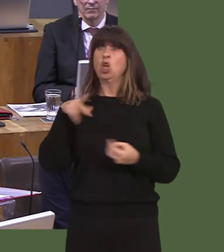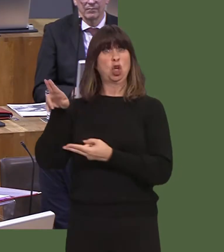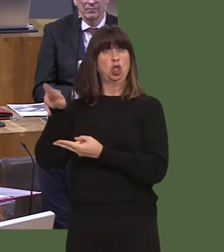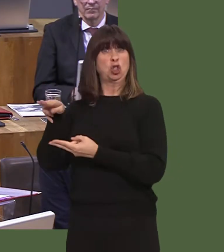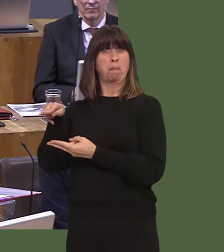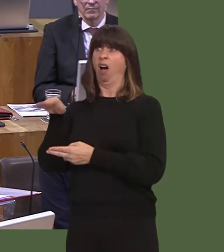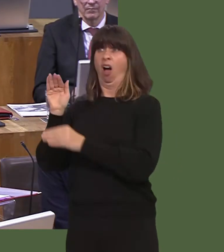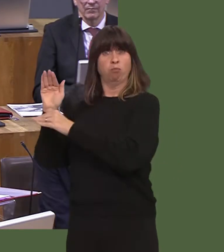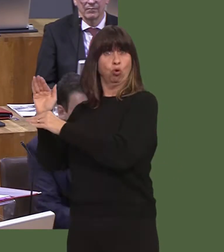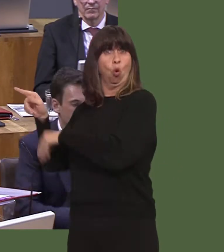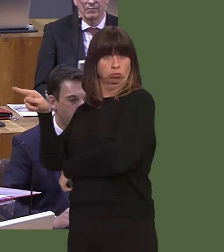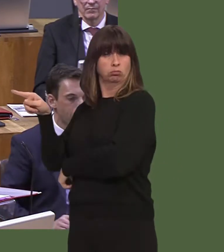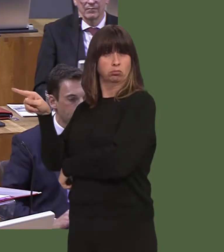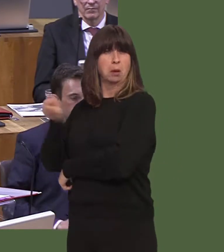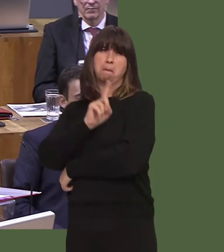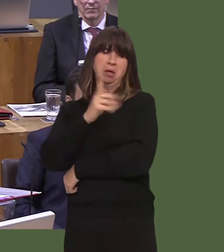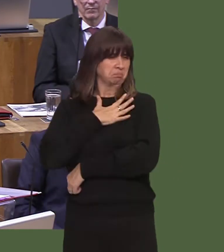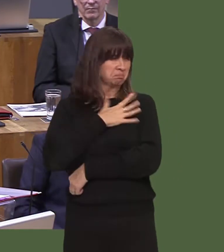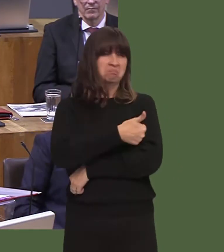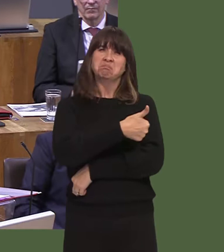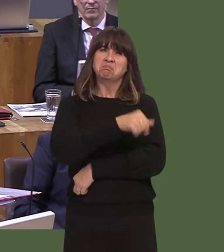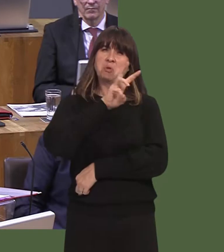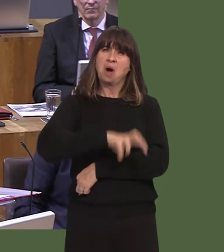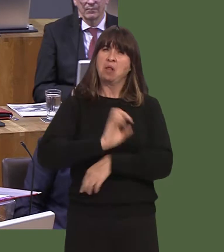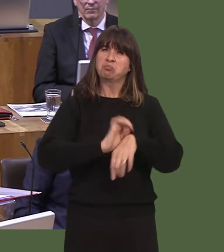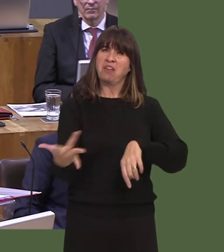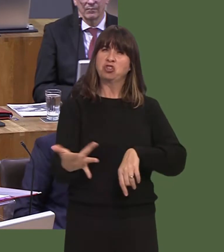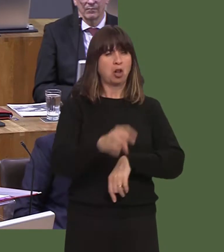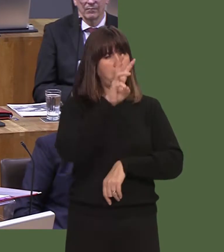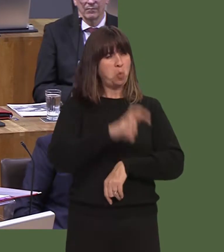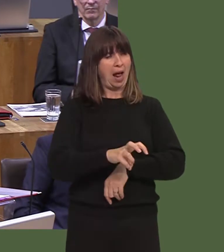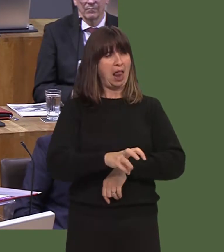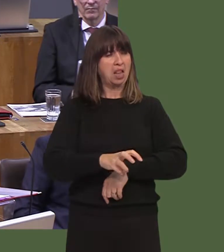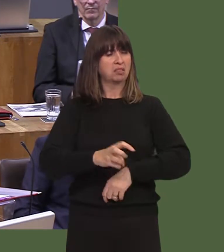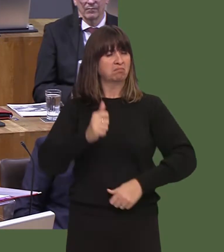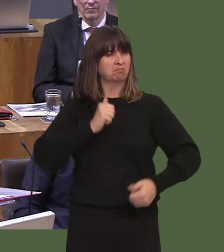Aston Martin said that they were impressed by the passion and professionalism of the Welsh Government.